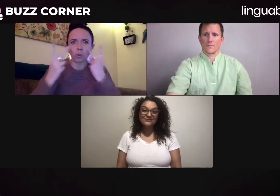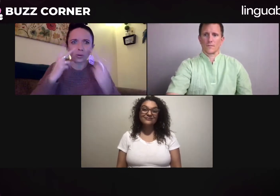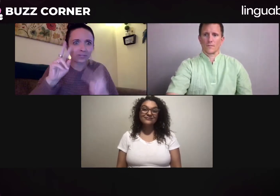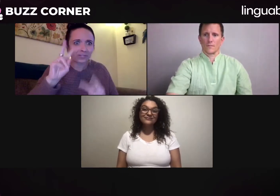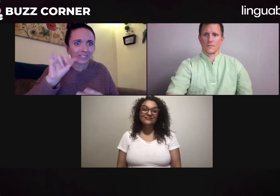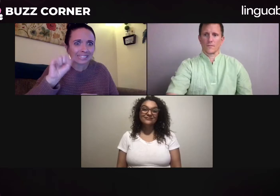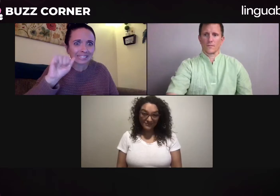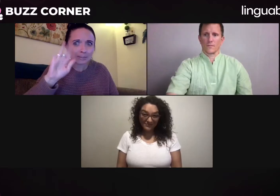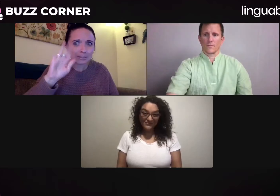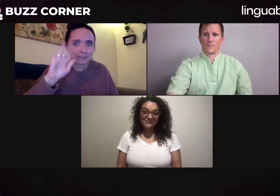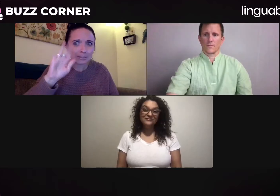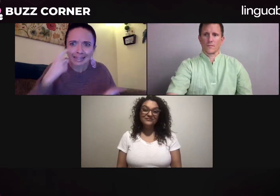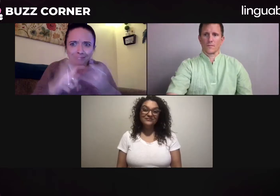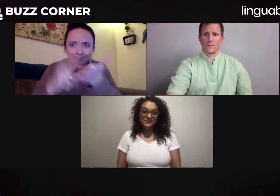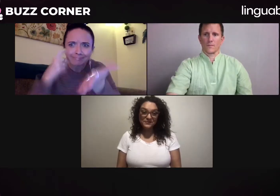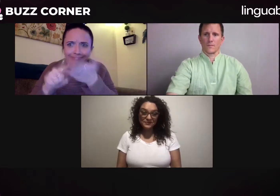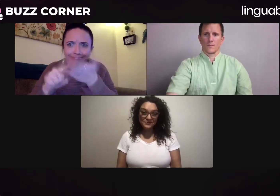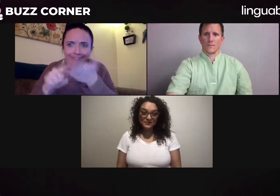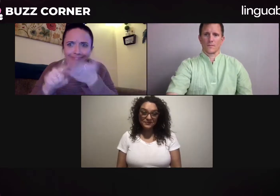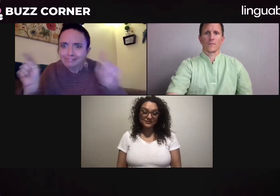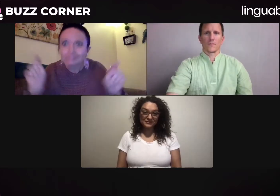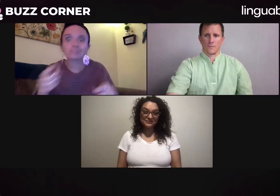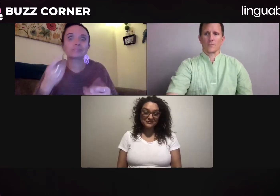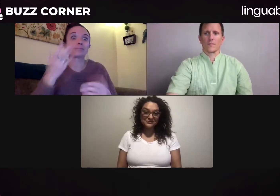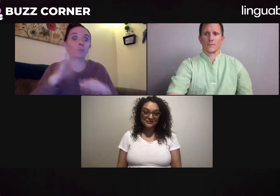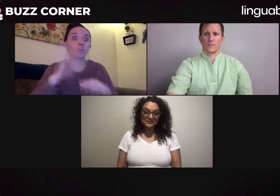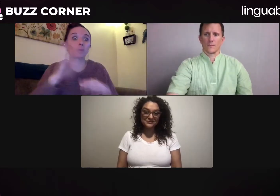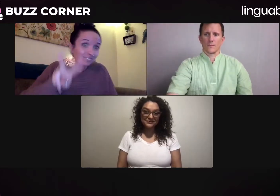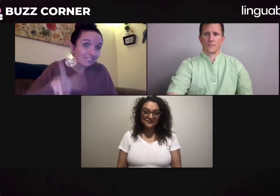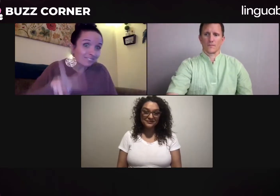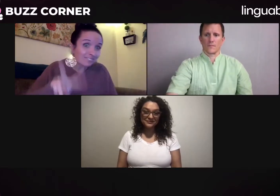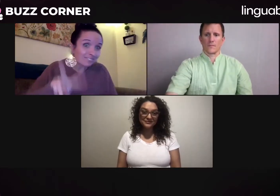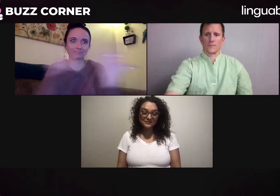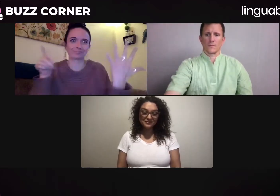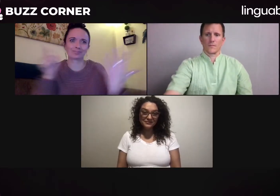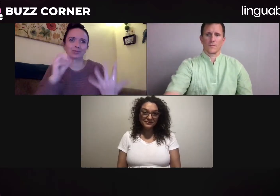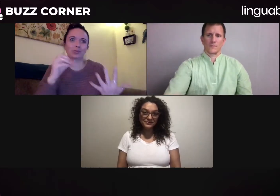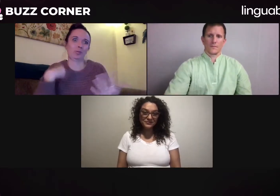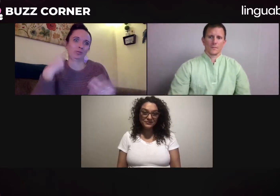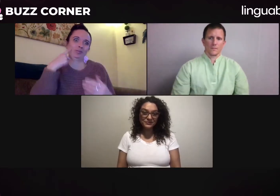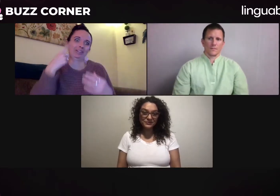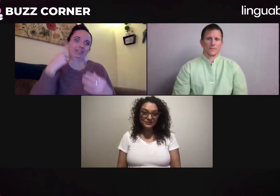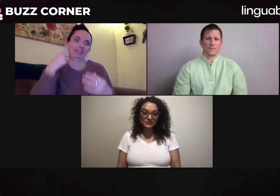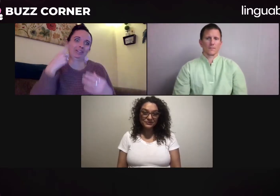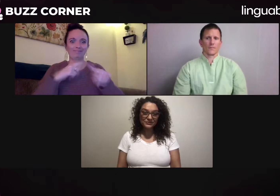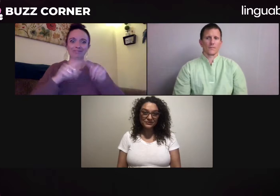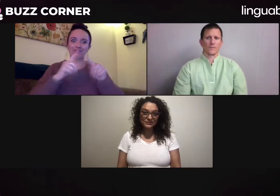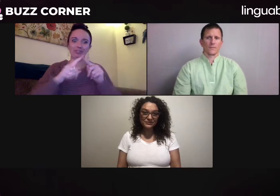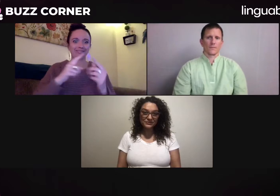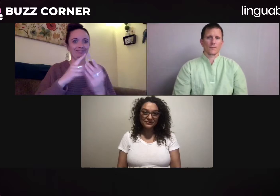having a big part in that visibility of the deaf community and interpreters, seeing lots of things on TV.